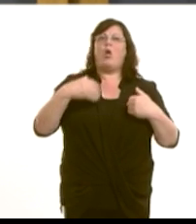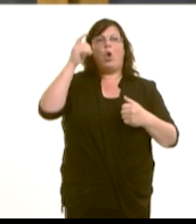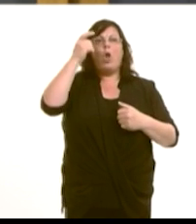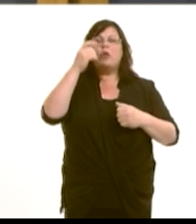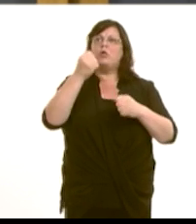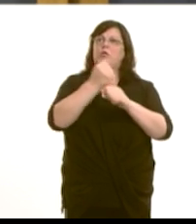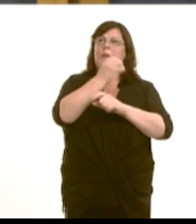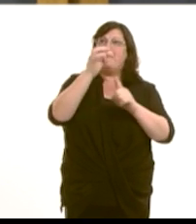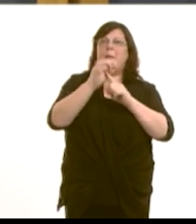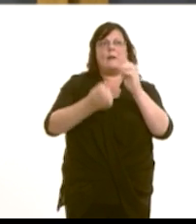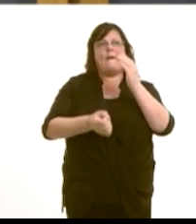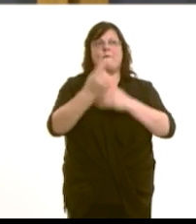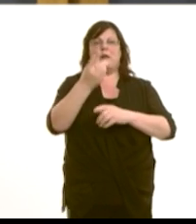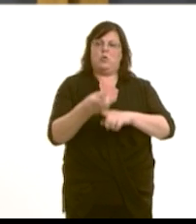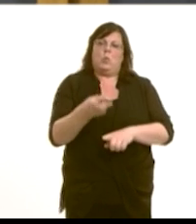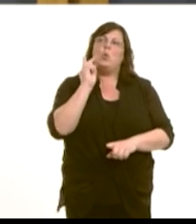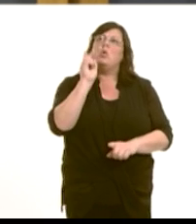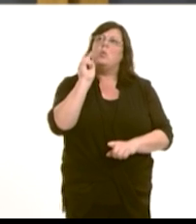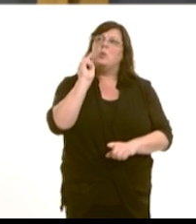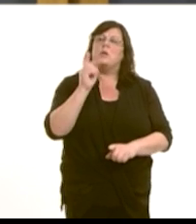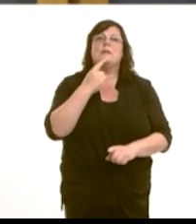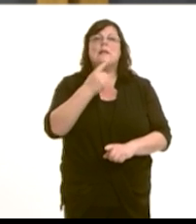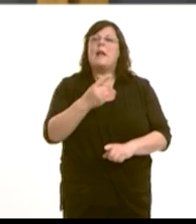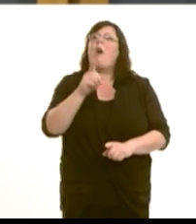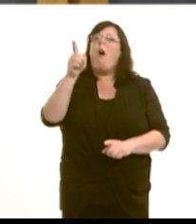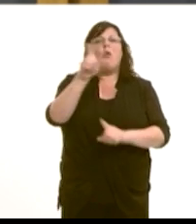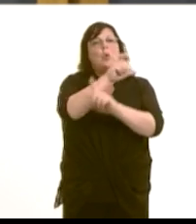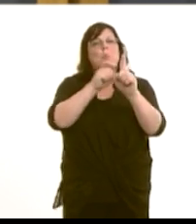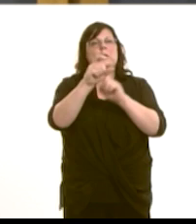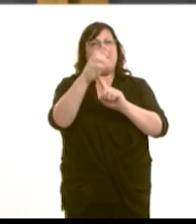event in the Assembly a fortnight ago that community beds add to the breadth of things